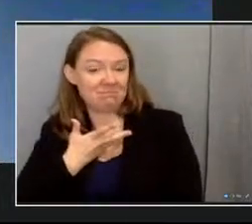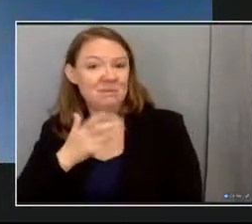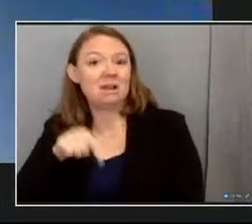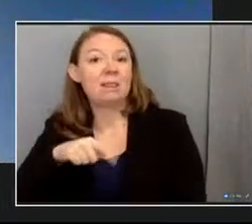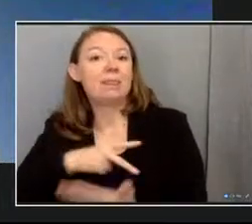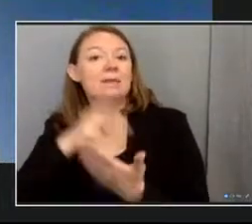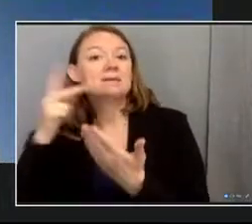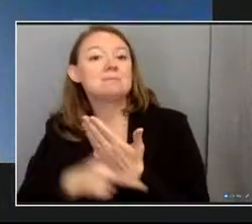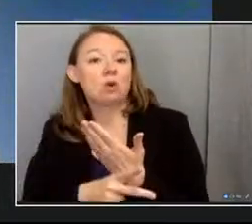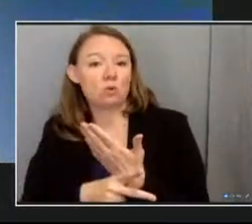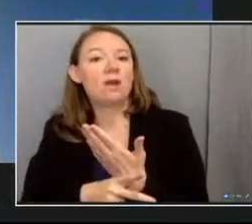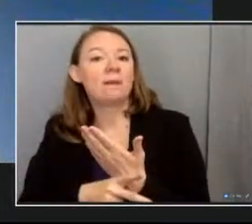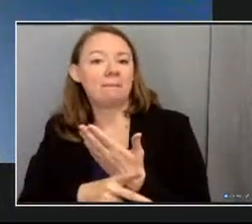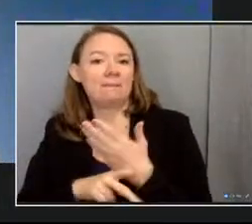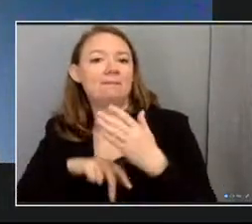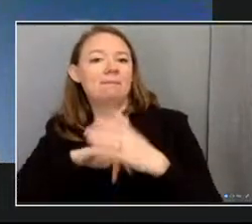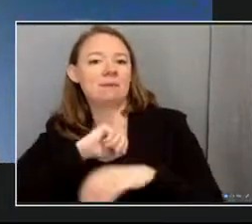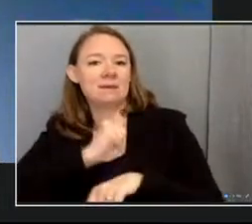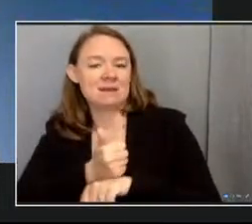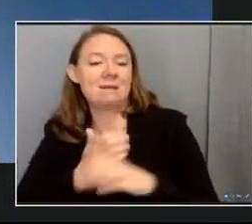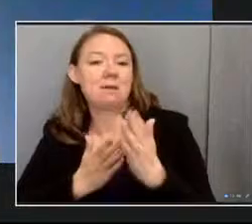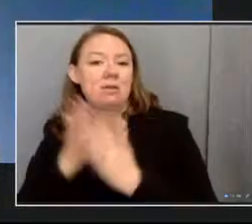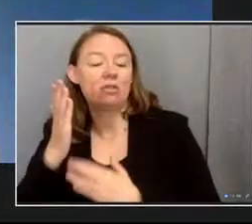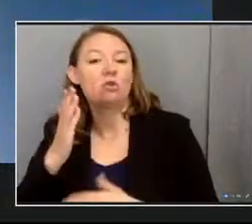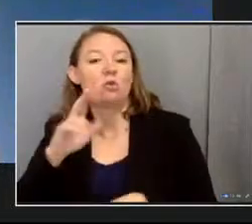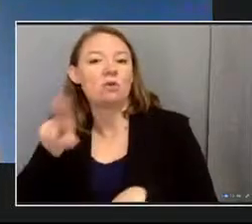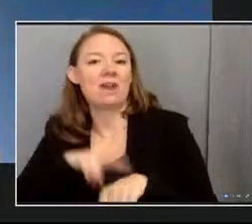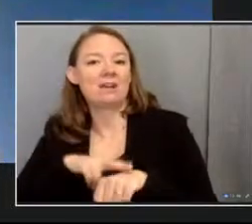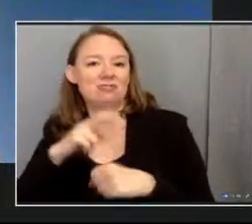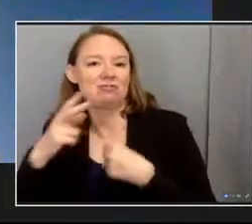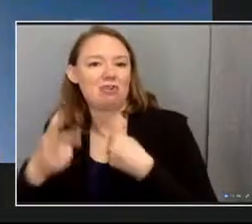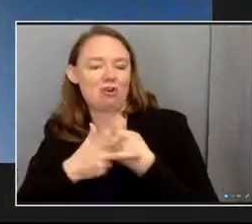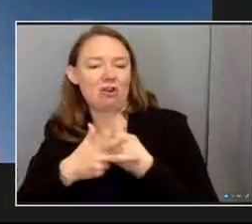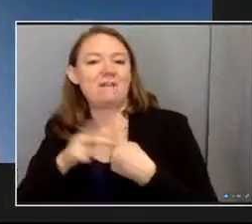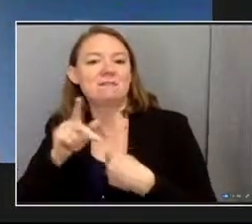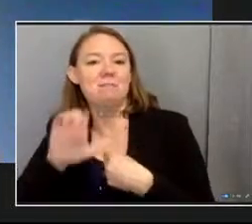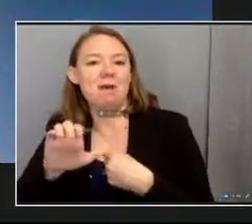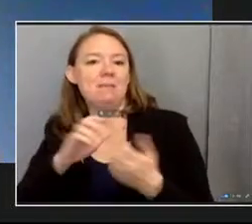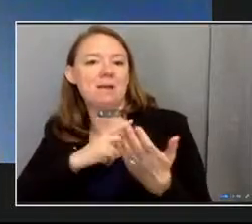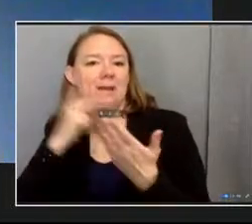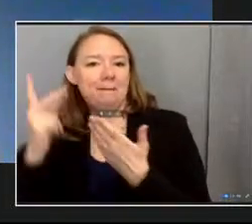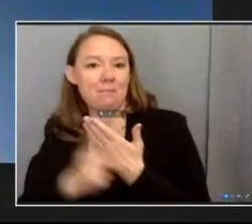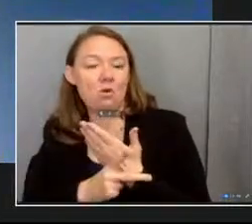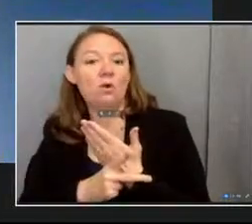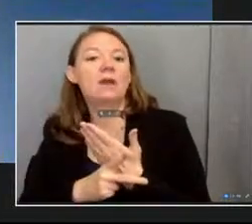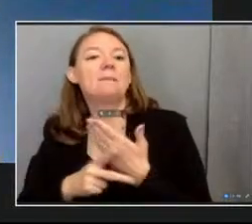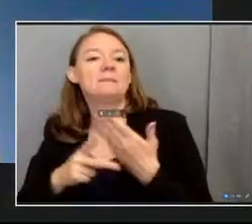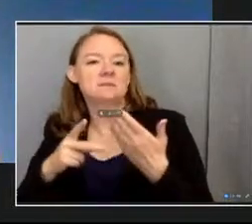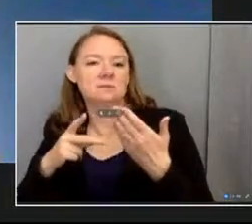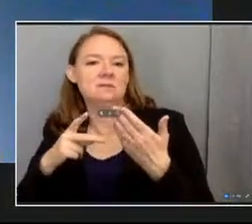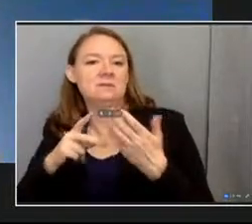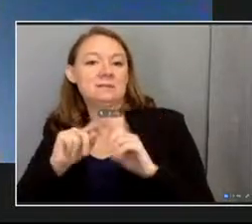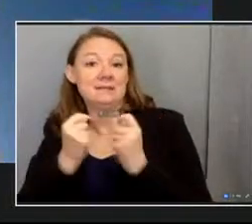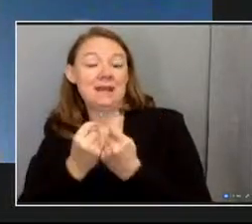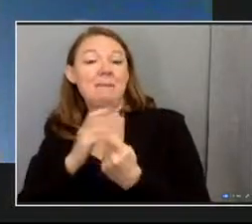Archives public program and education team and the National Archives Foundation. Please join